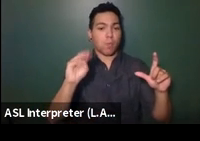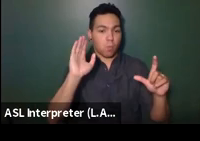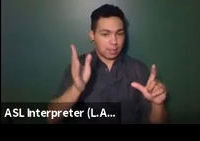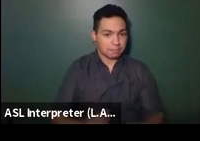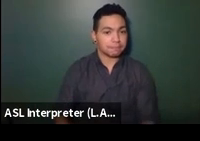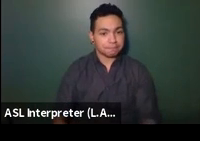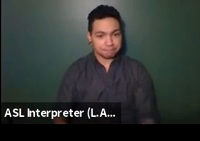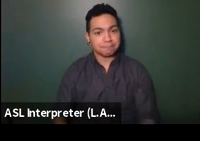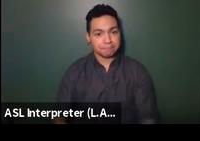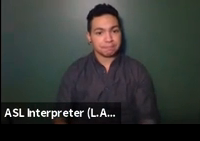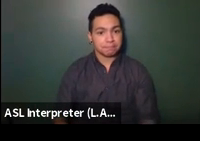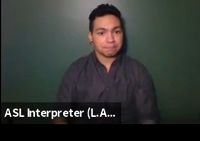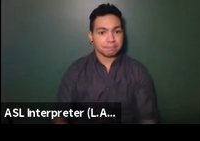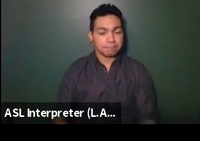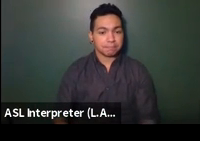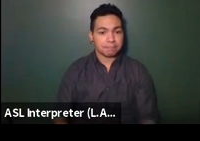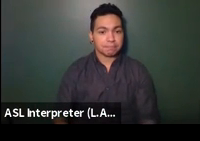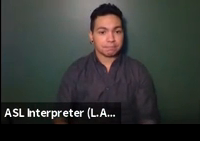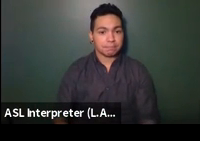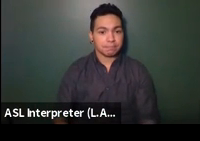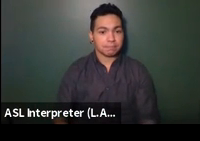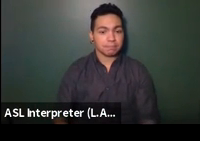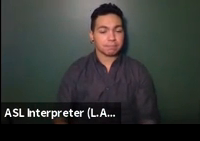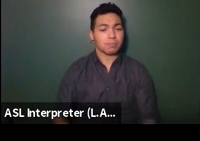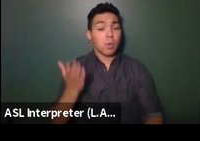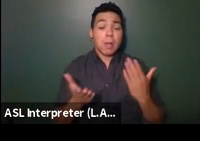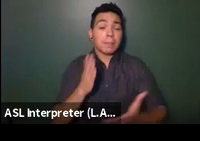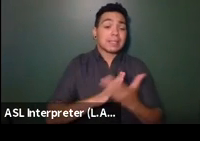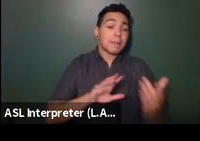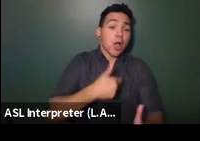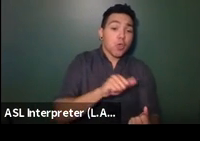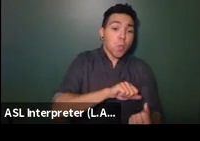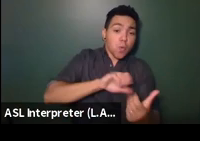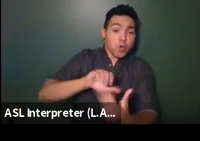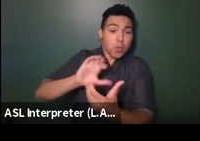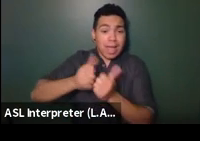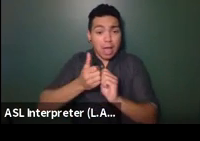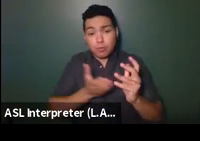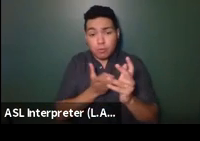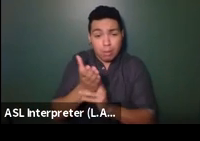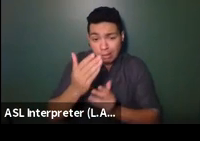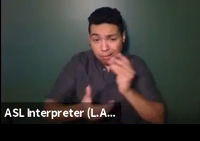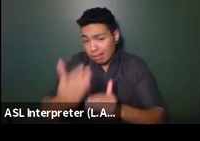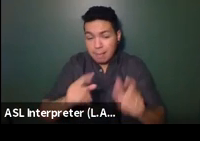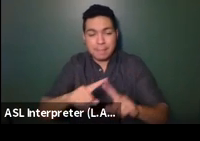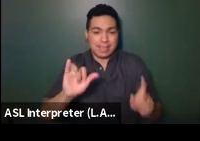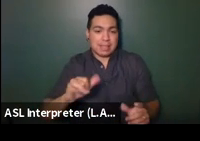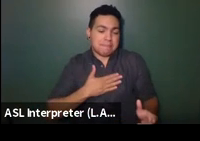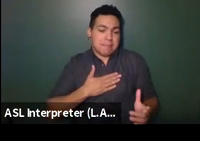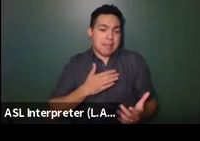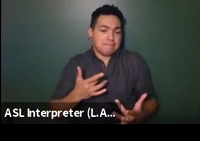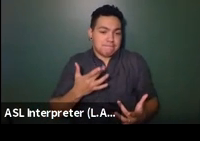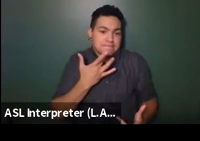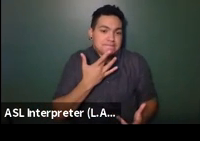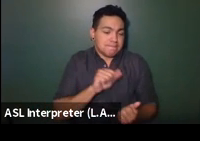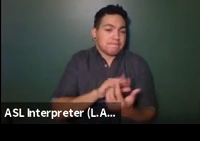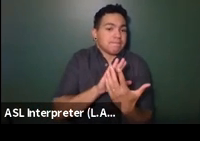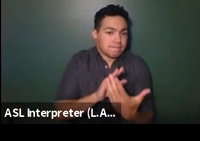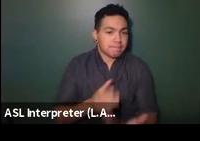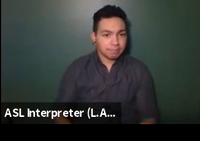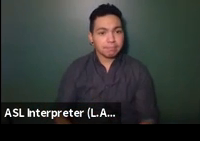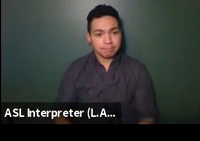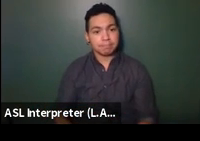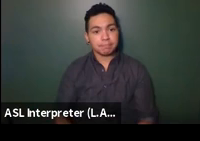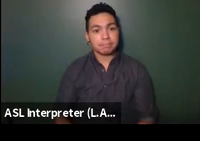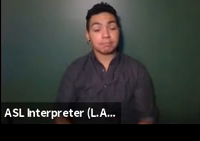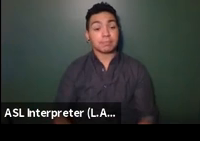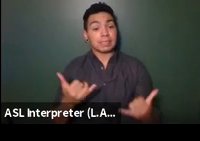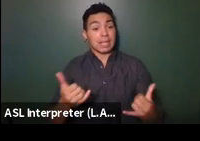ESD 189 - Amy Colburn: So there's probably some other ways you can do that as well. But that's maybe how I would do that. And then from here. So this on the teacher, and it's going to take a little bit of